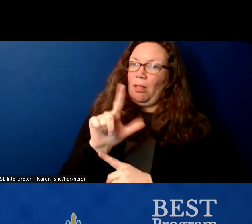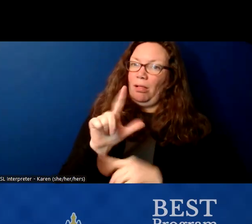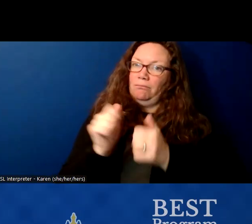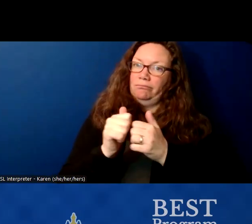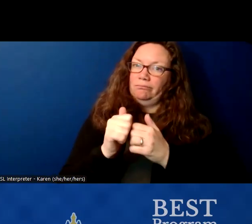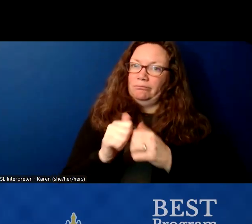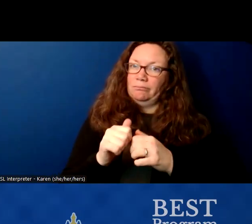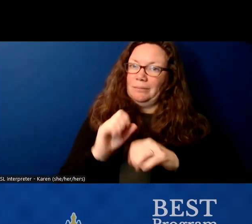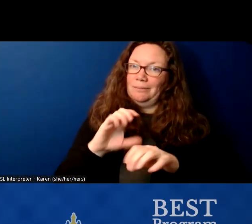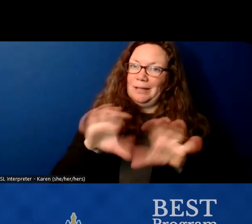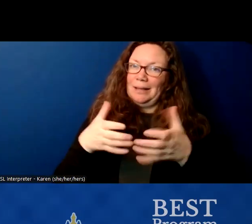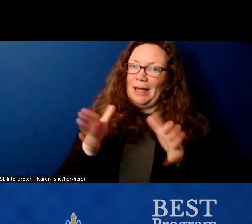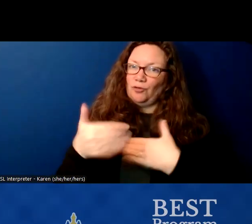by Go Live day. Next slide please.